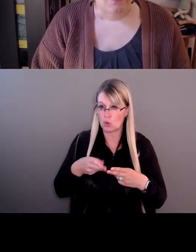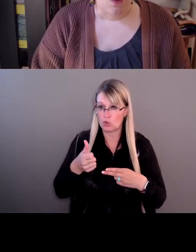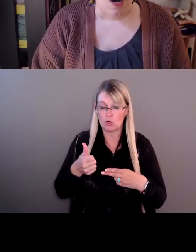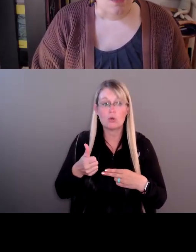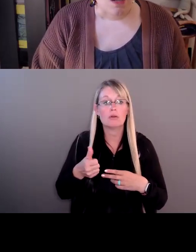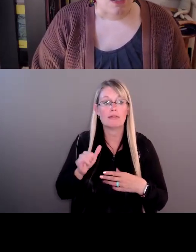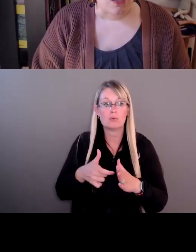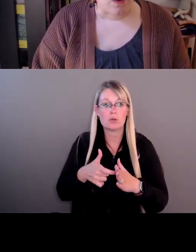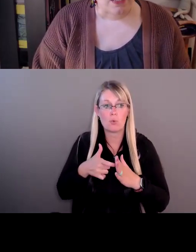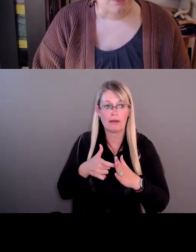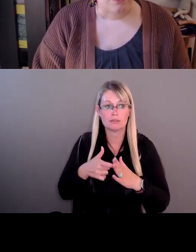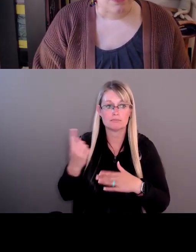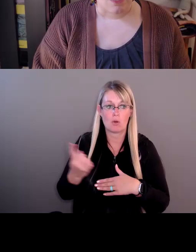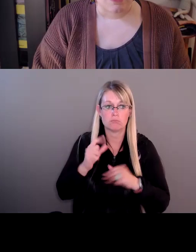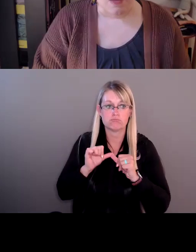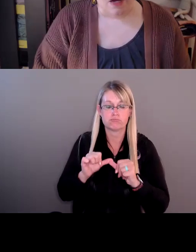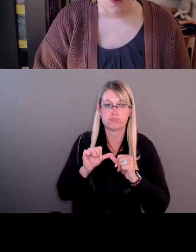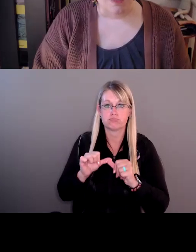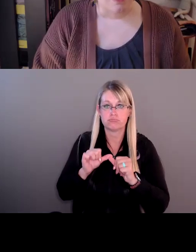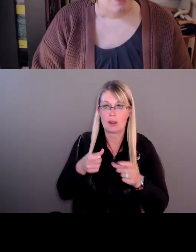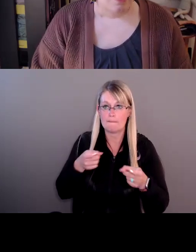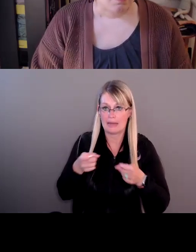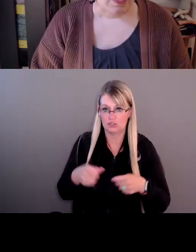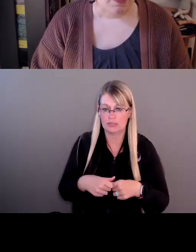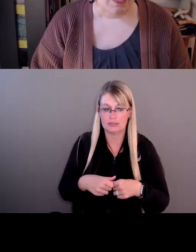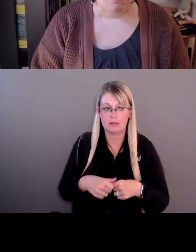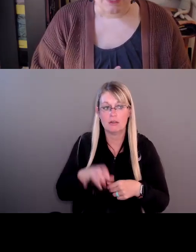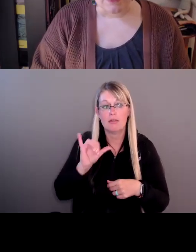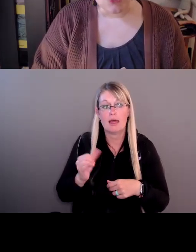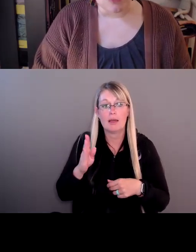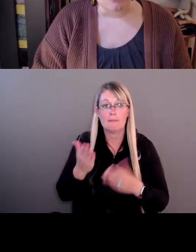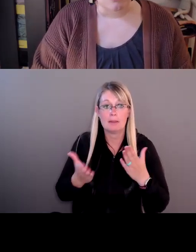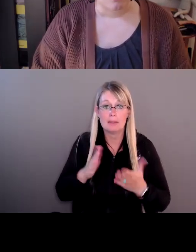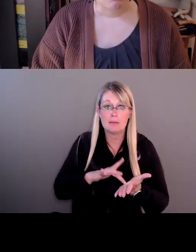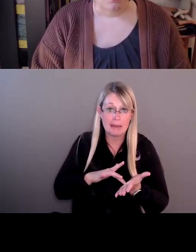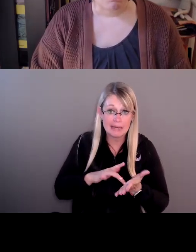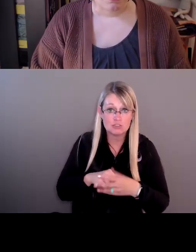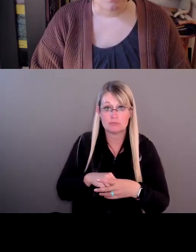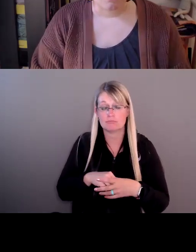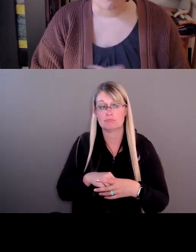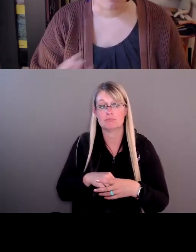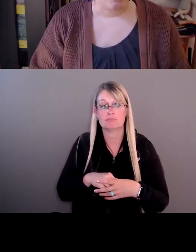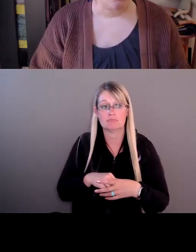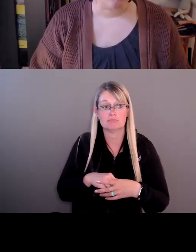it requires ongoing and constant management. This might be medication, it might be avoiding certain